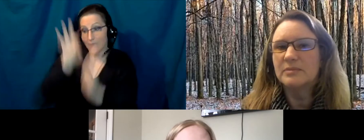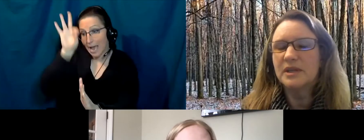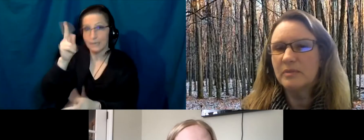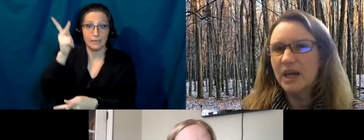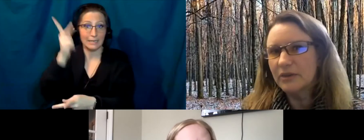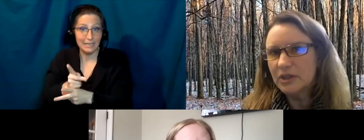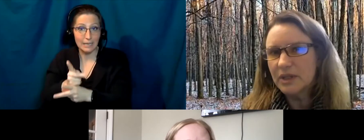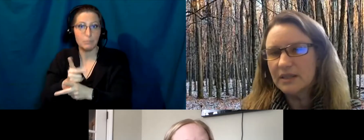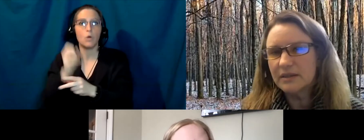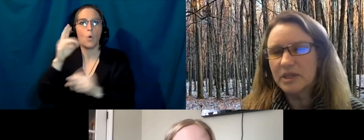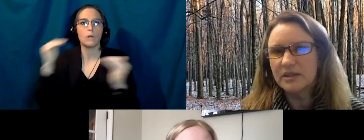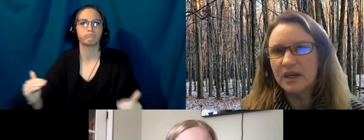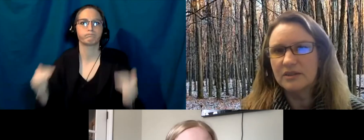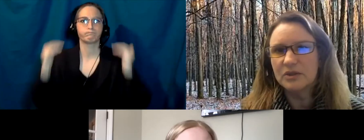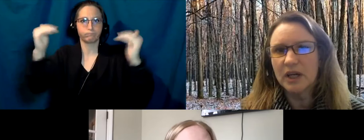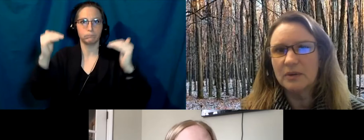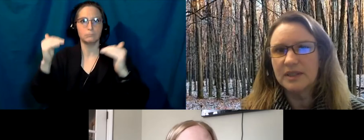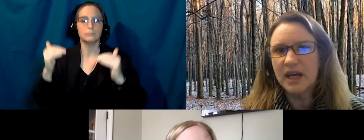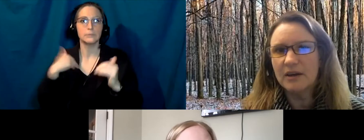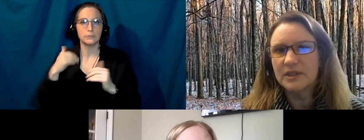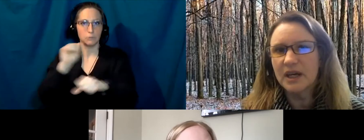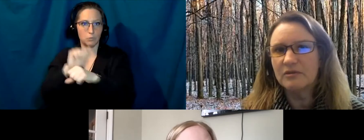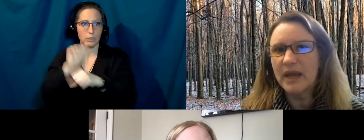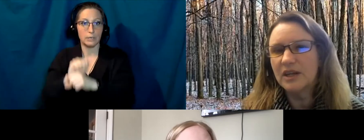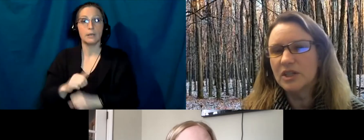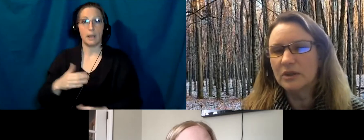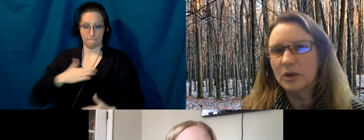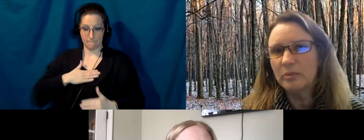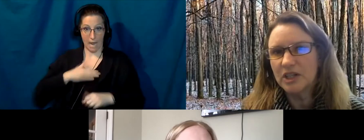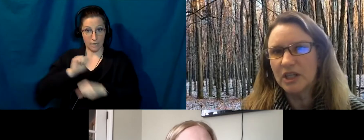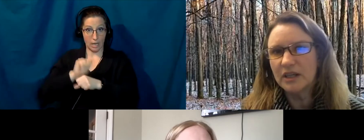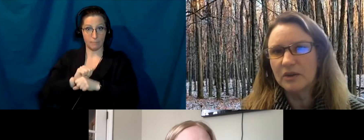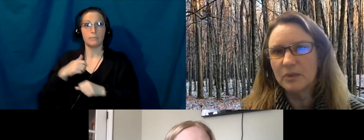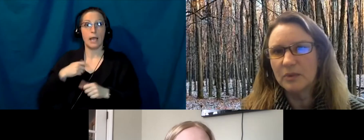of my other duties besides just working with staff is managing a local budget